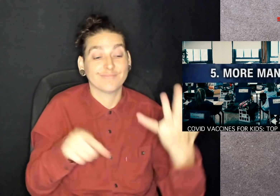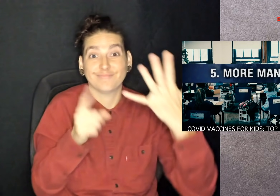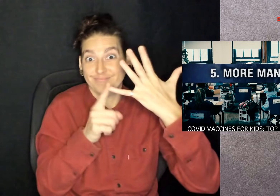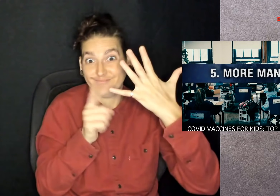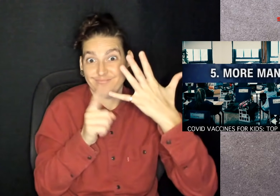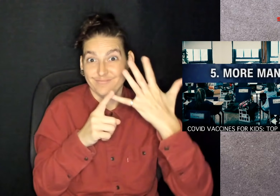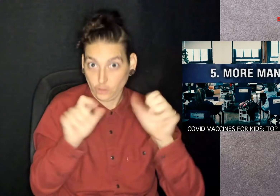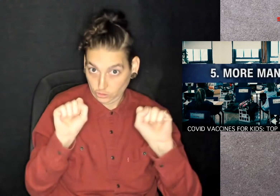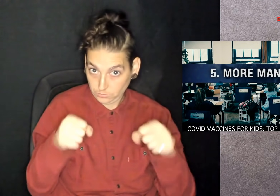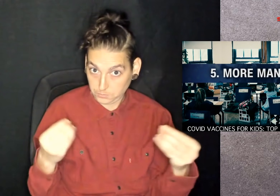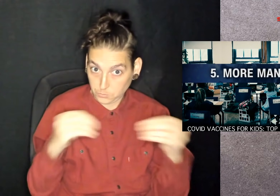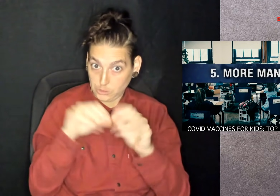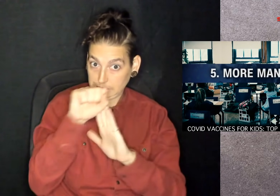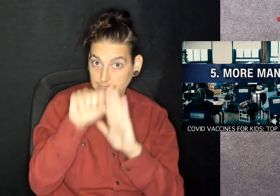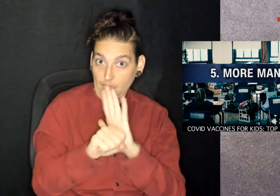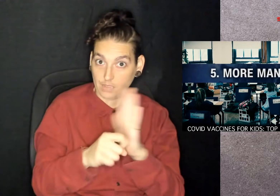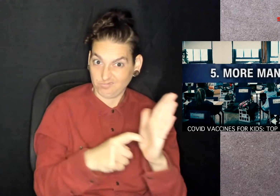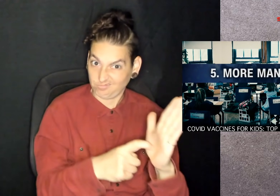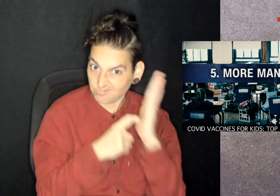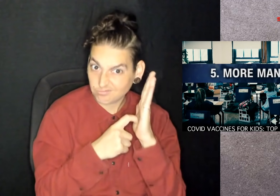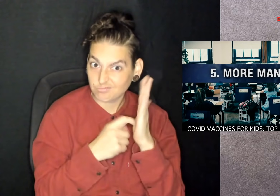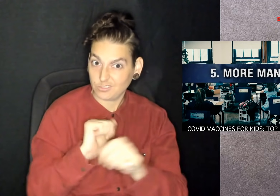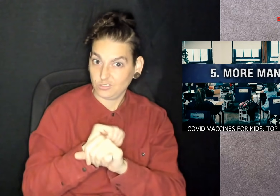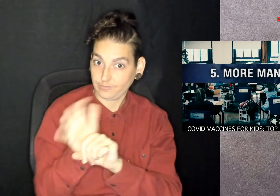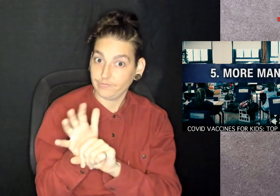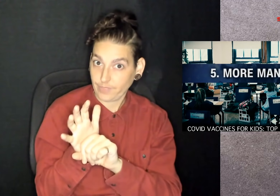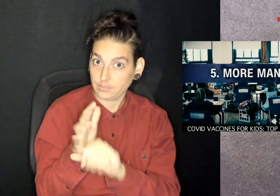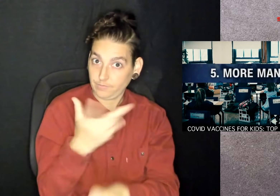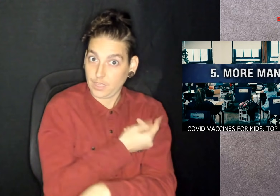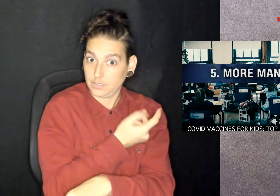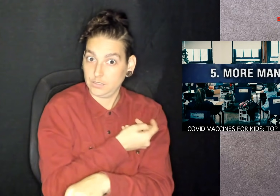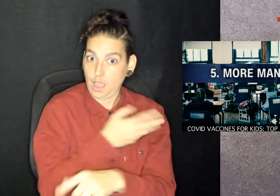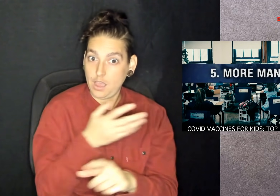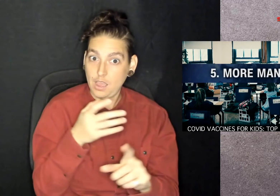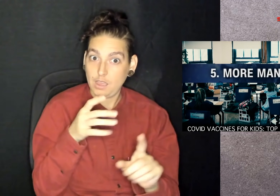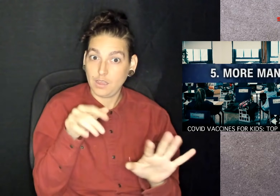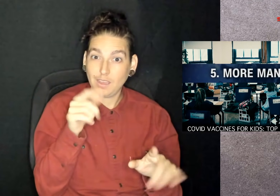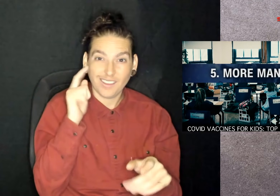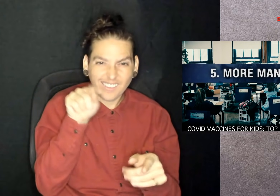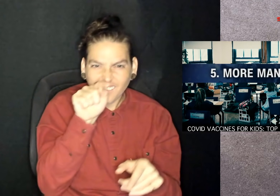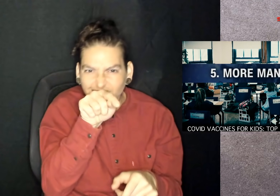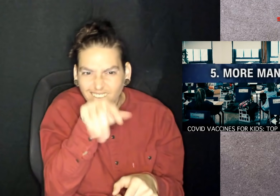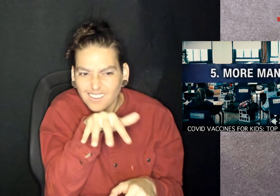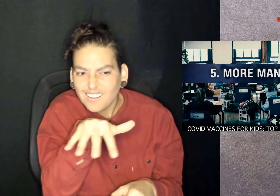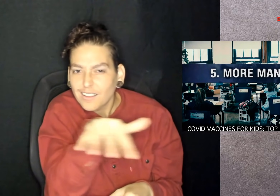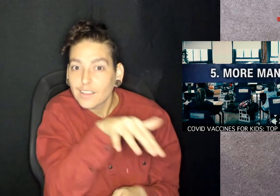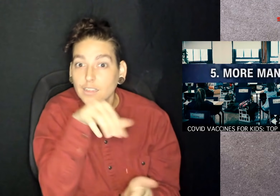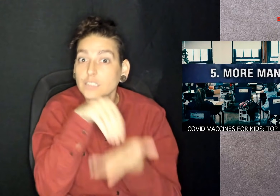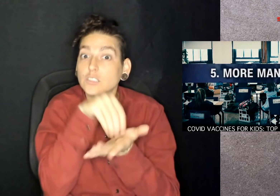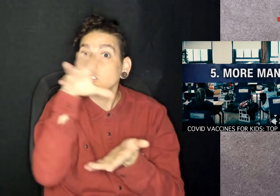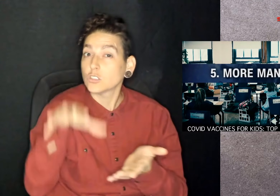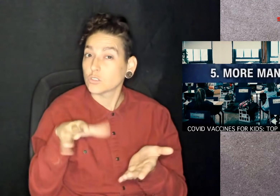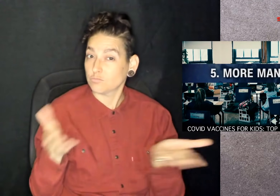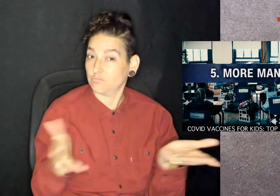and number five could more states require Covid 19 vaccines for students the US Surgeon